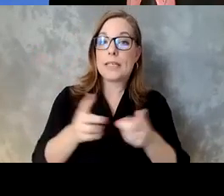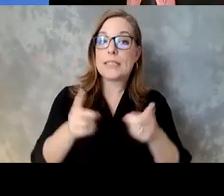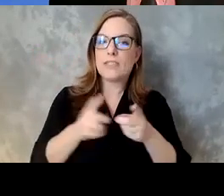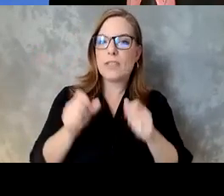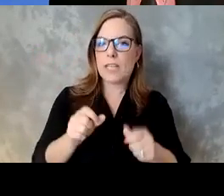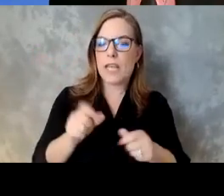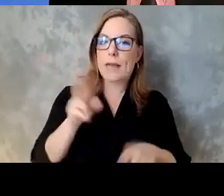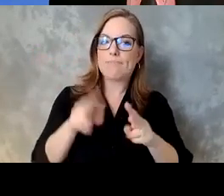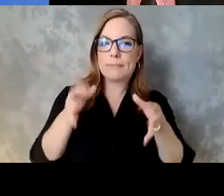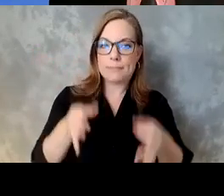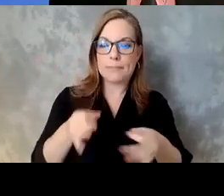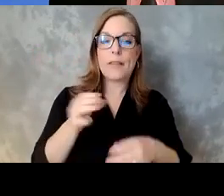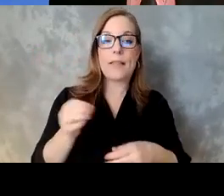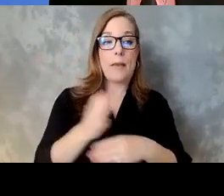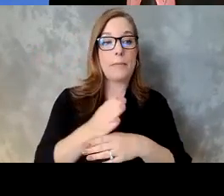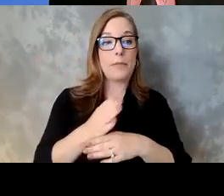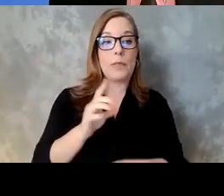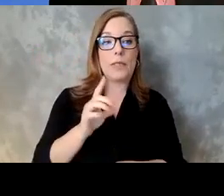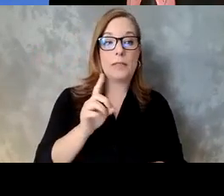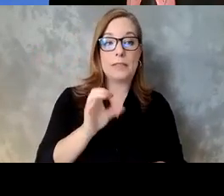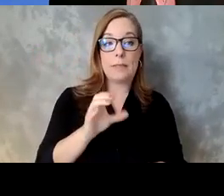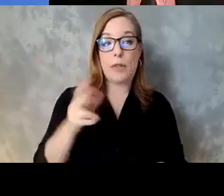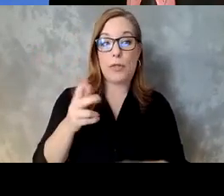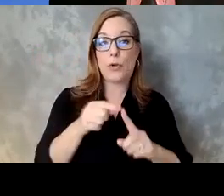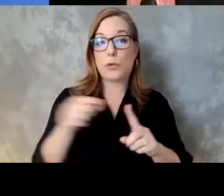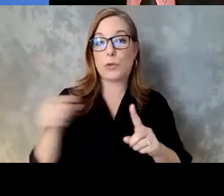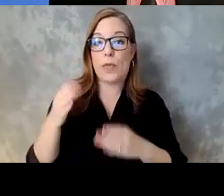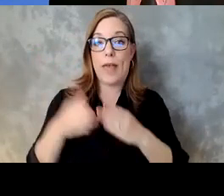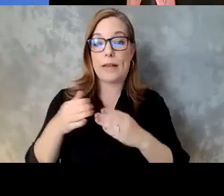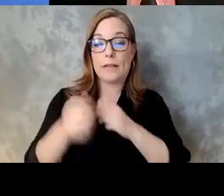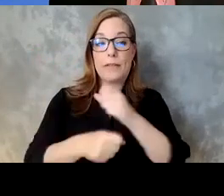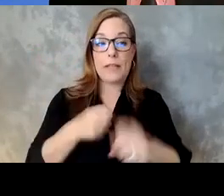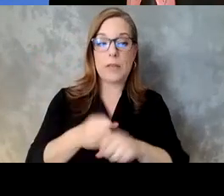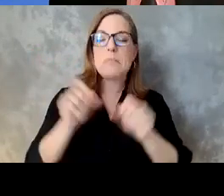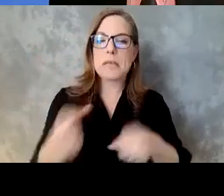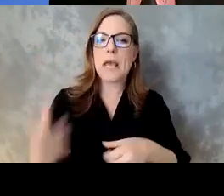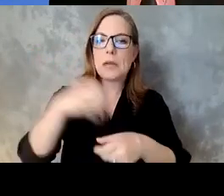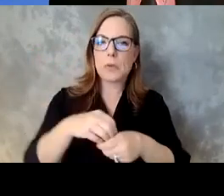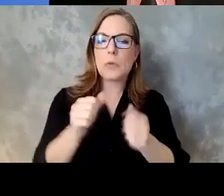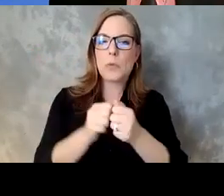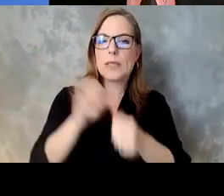five between December 3 and the end of the school year can be included in ETK. Though